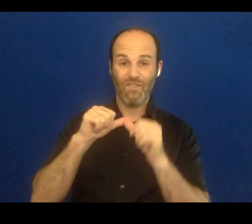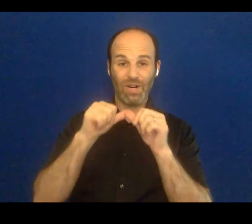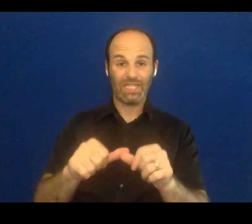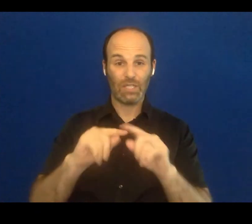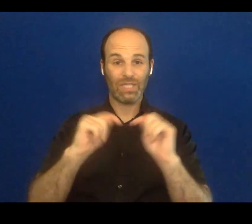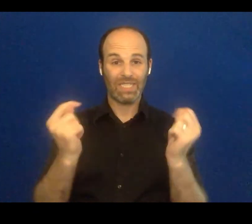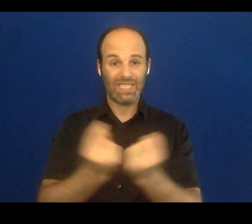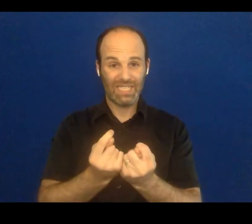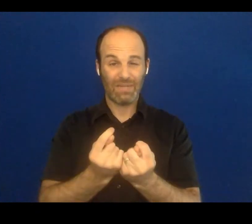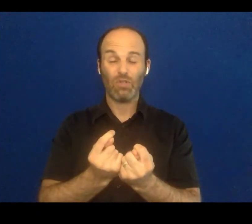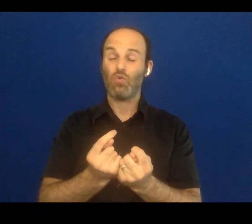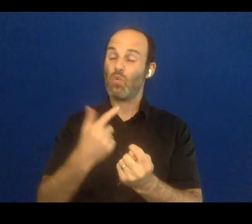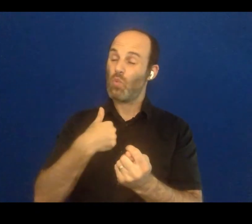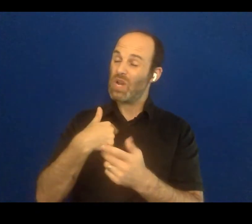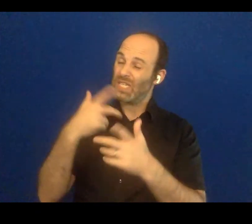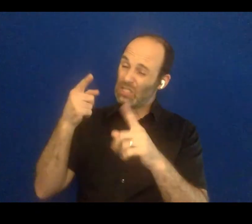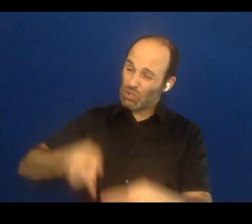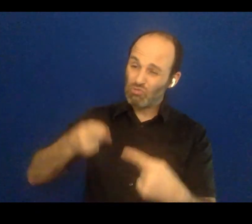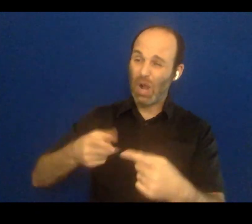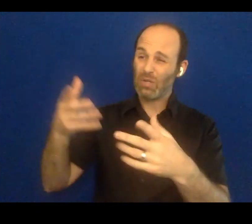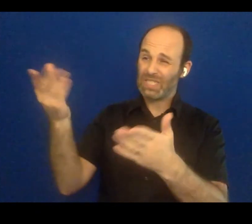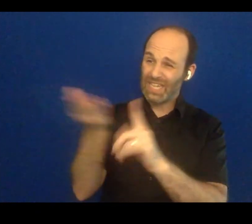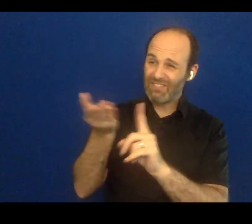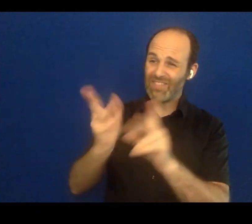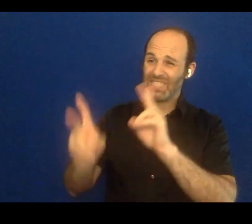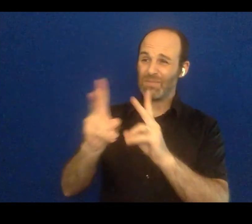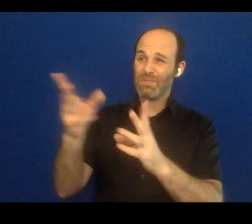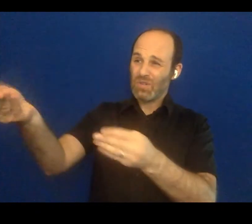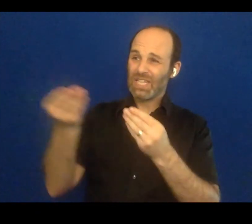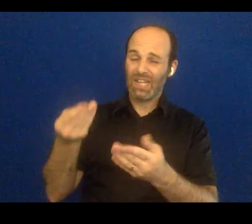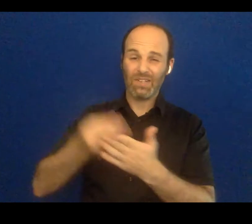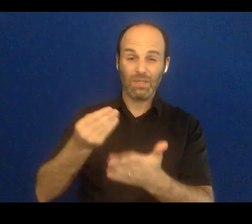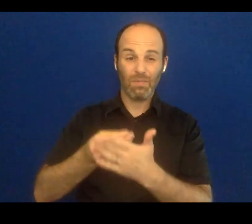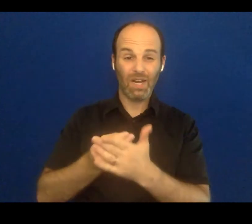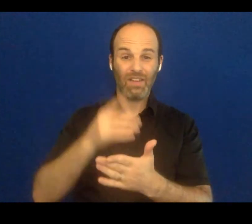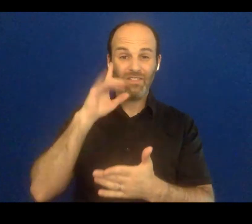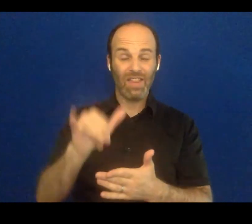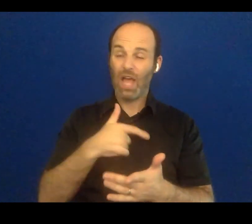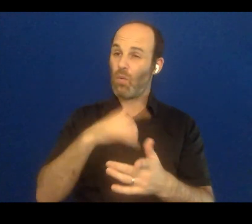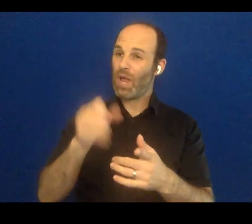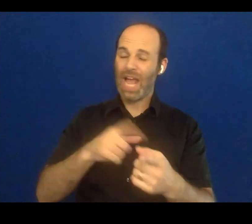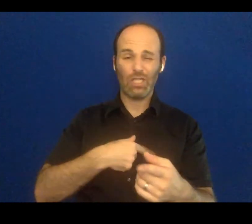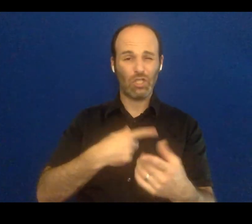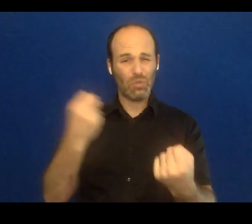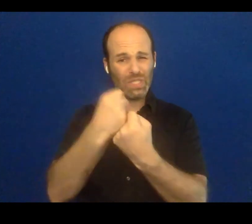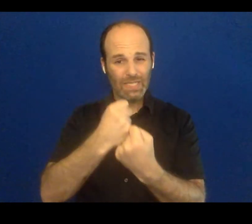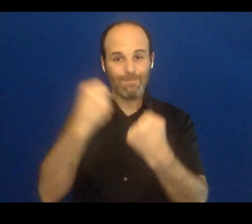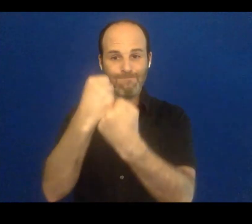REALLY HARD FOUGHT. YOU HAD TO MAKE A LOT OF ARGUMENTS FOR WHY IT IS